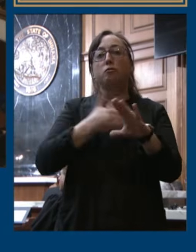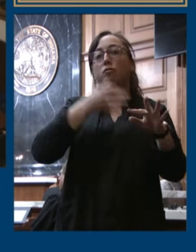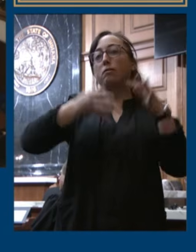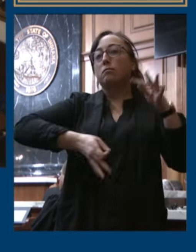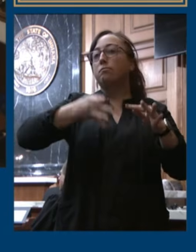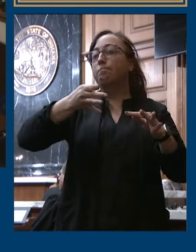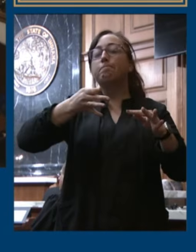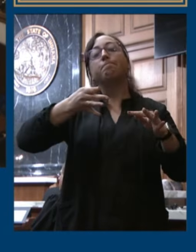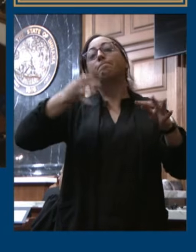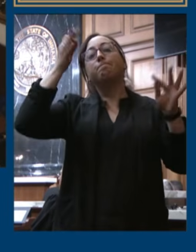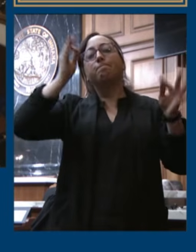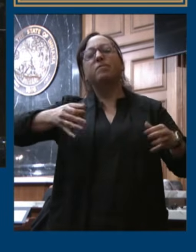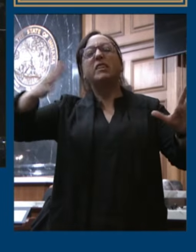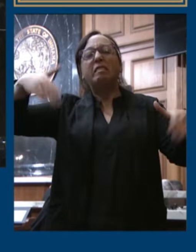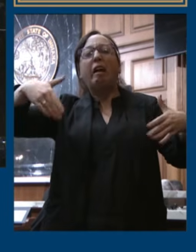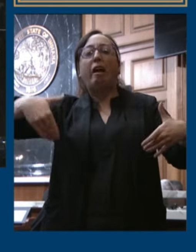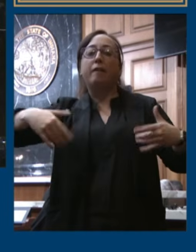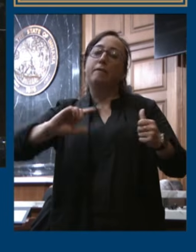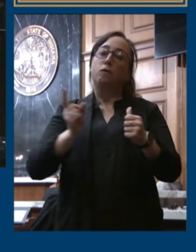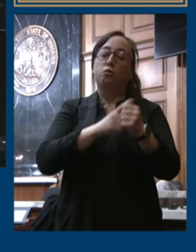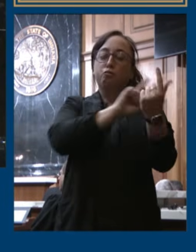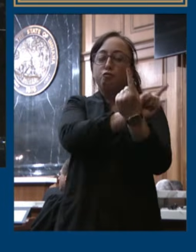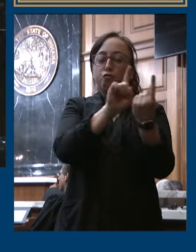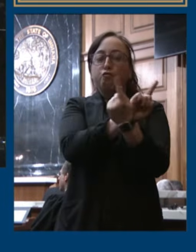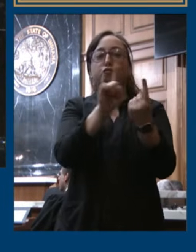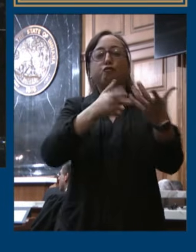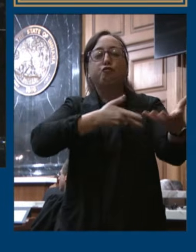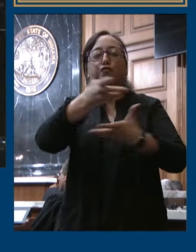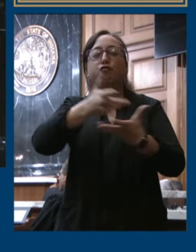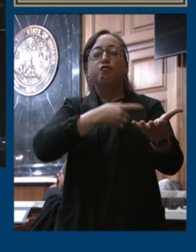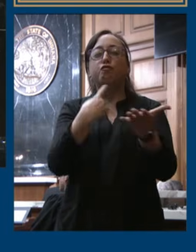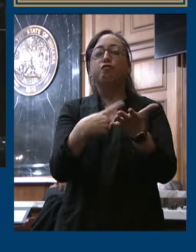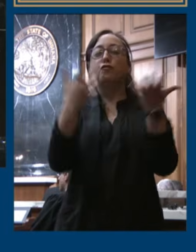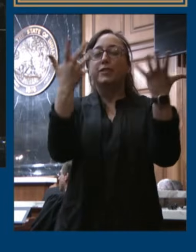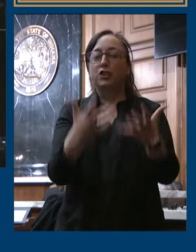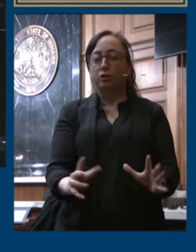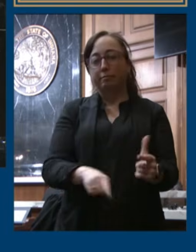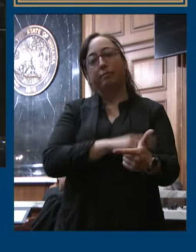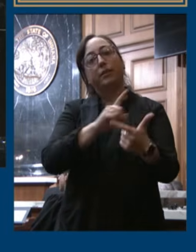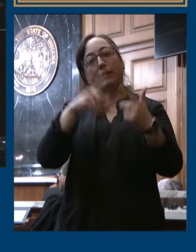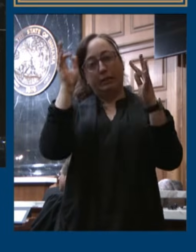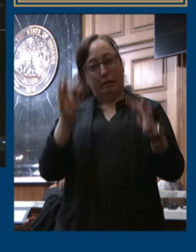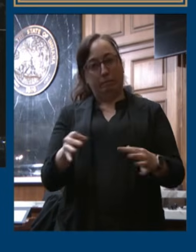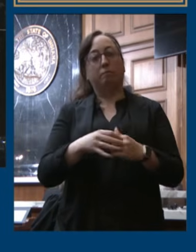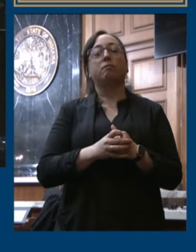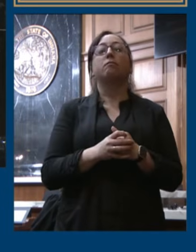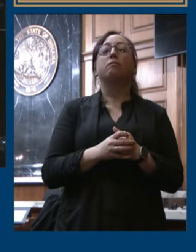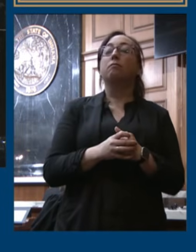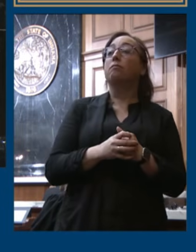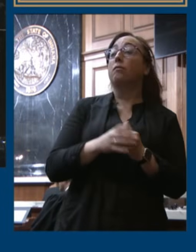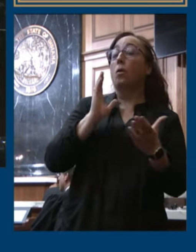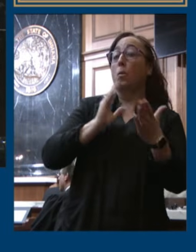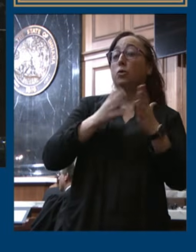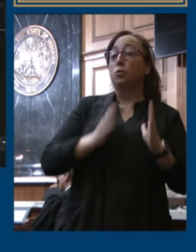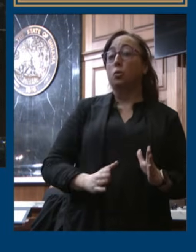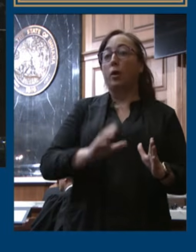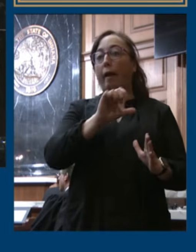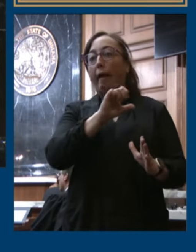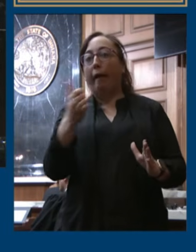MEET AND TALK WITH THE PERSON FACE TO FACE AND GIVE BOTH THE PROSECUTOR AND THE PUBLIC DEFENDER A